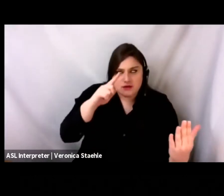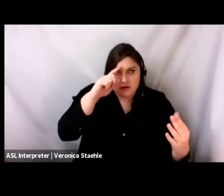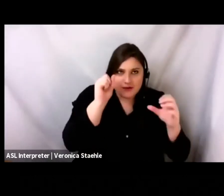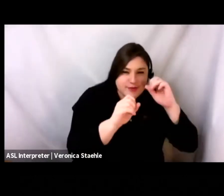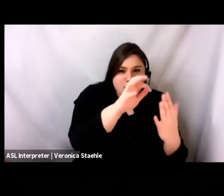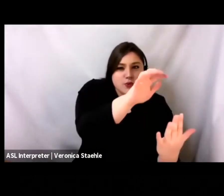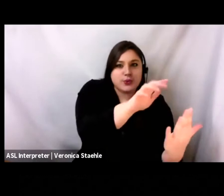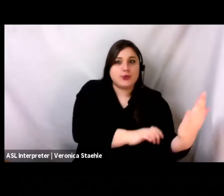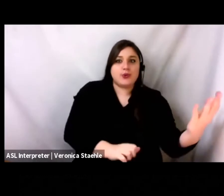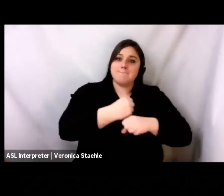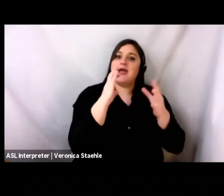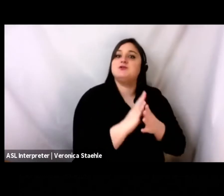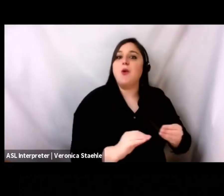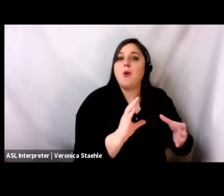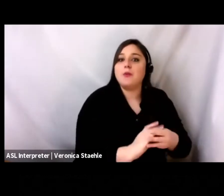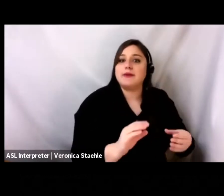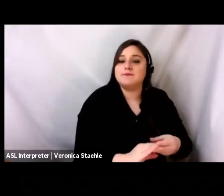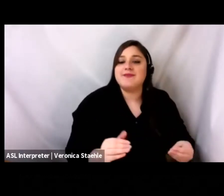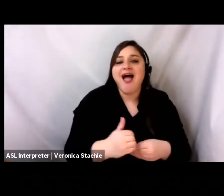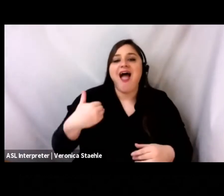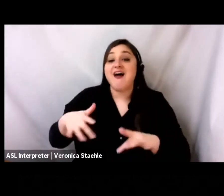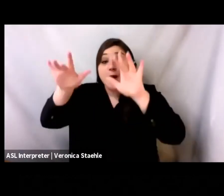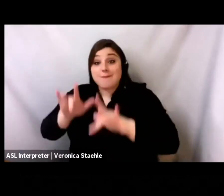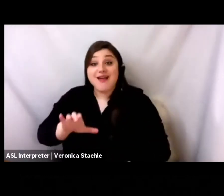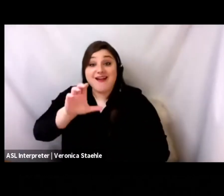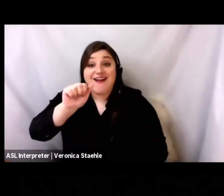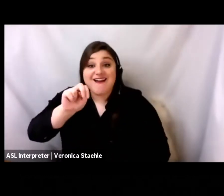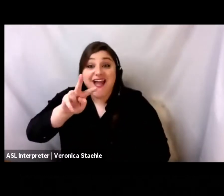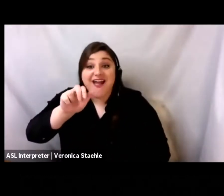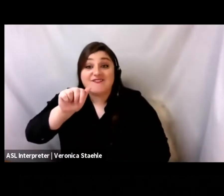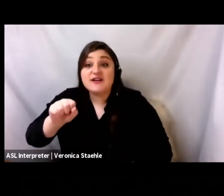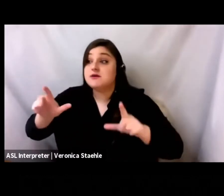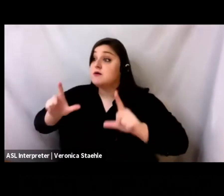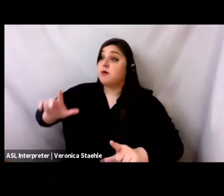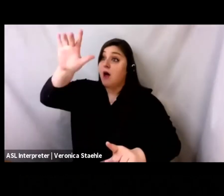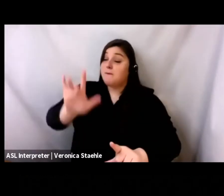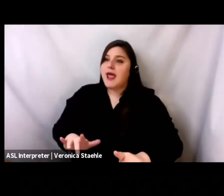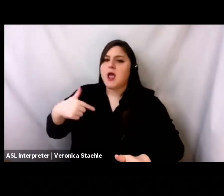canvas and we make a picture. Like—and we know how to create something, and we also know how